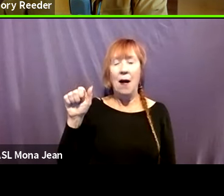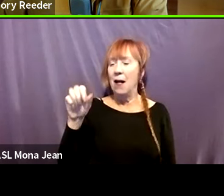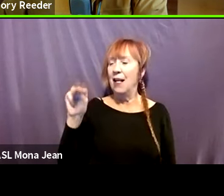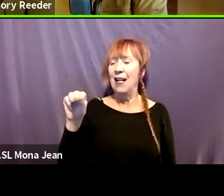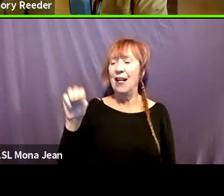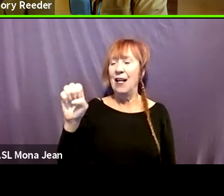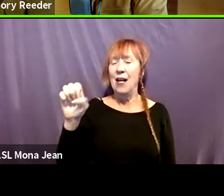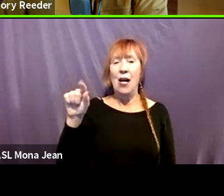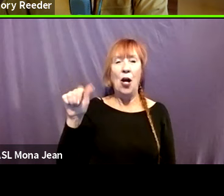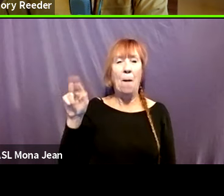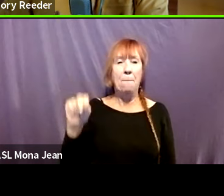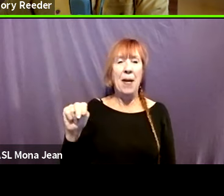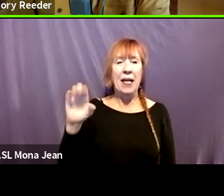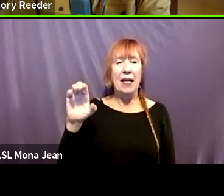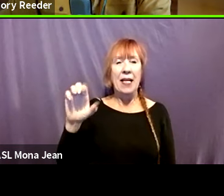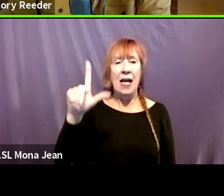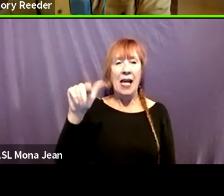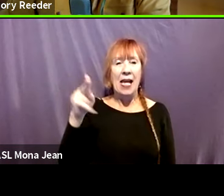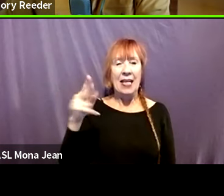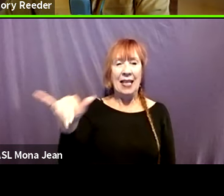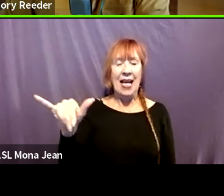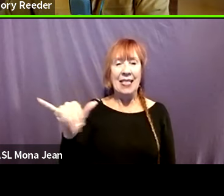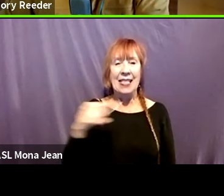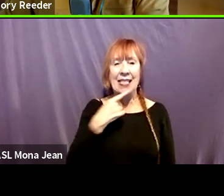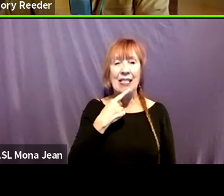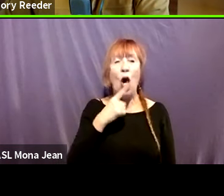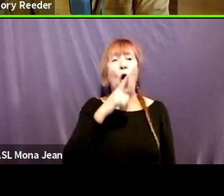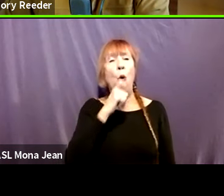"Who do I pitch my script to if I have no connections in Hollywood?".